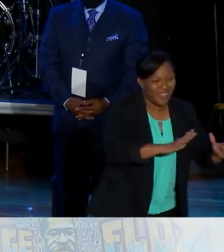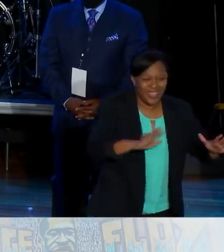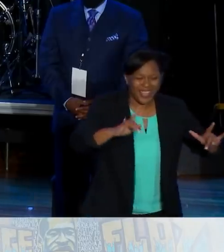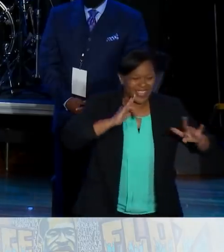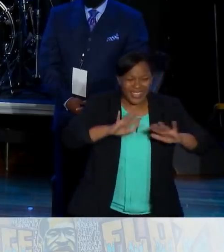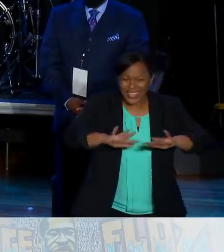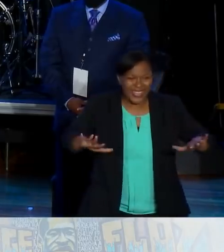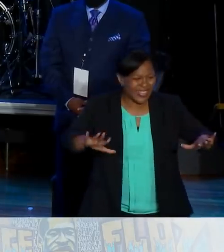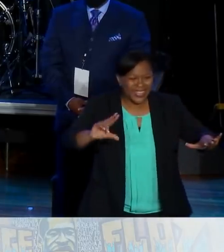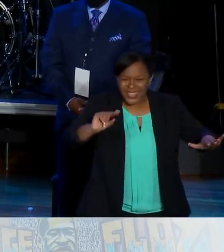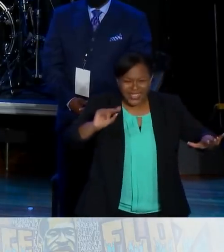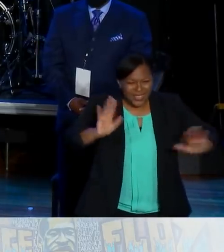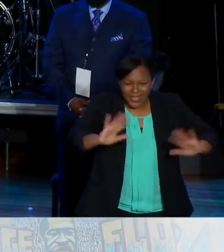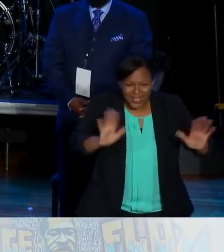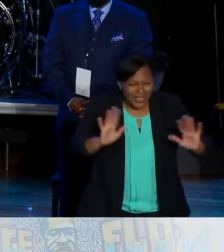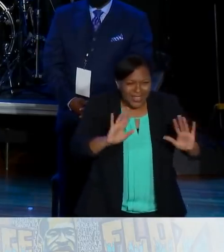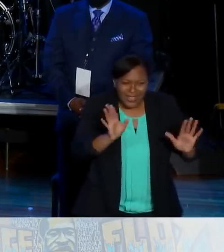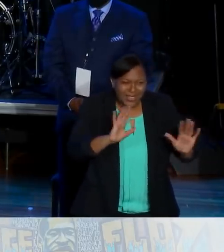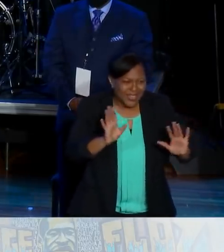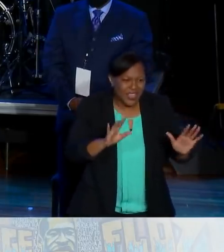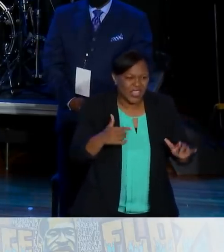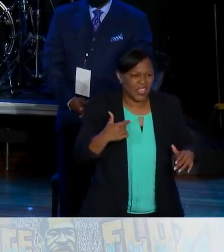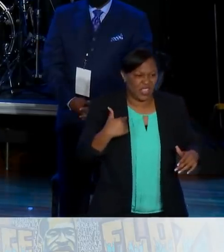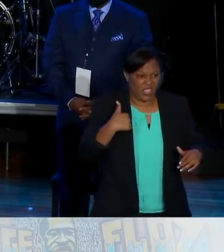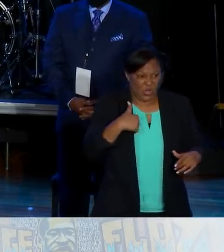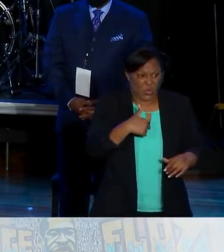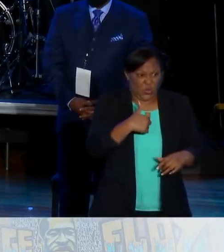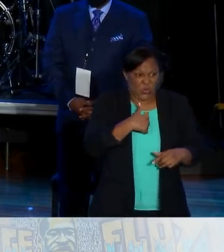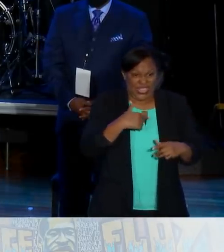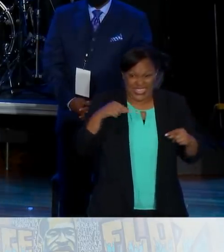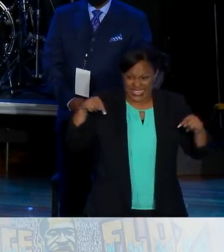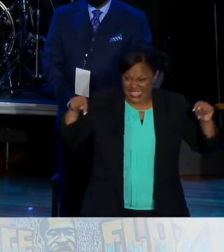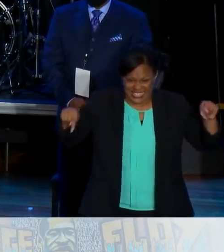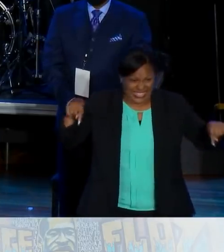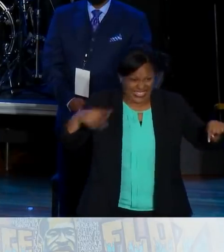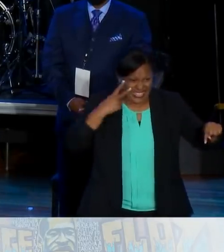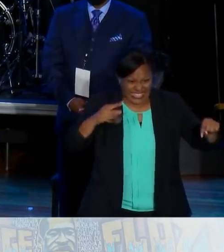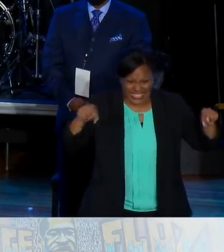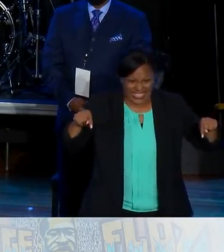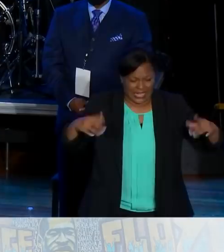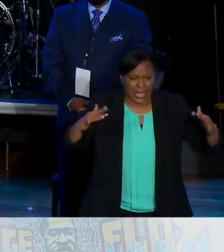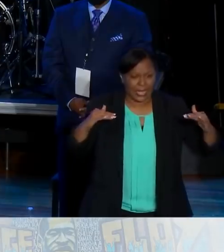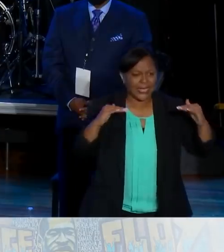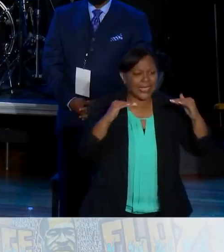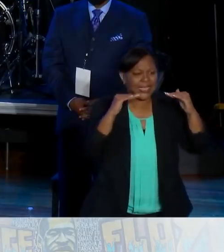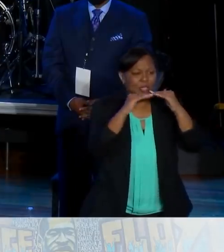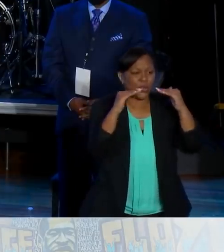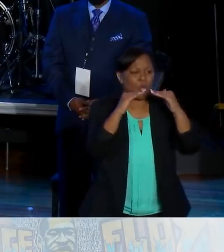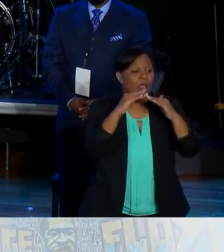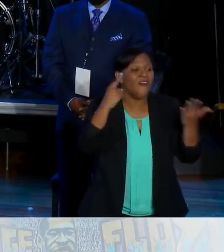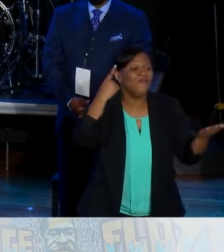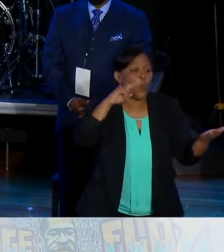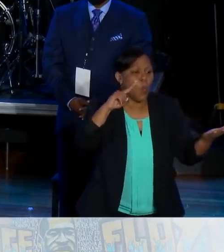WHAT WE WANT IS NOT TOO JUSTICE SYSTEMS IN AMERICA, ONE FOR BLACK AMERICA AND ONE FOR